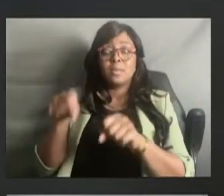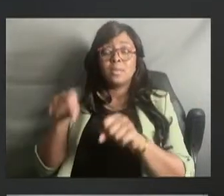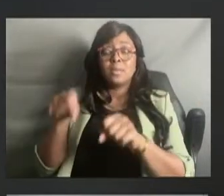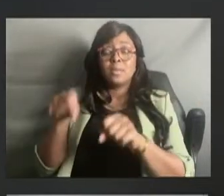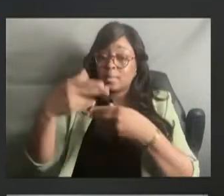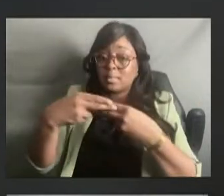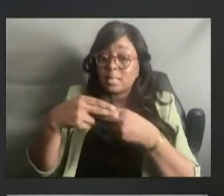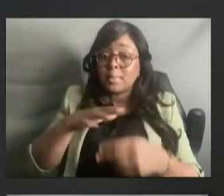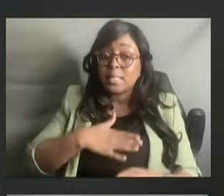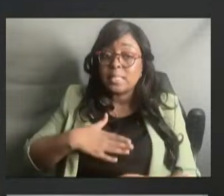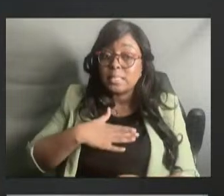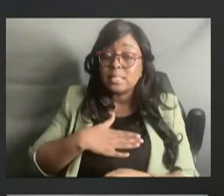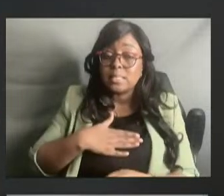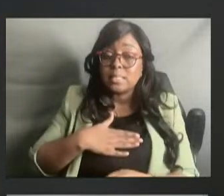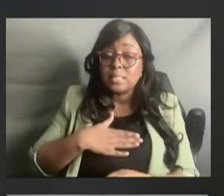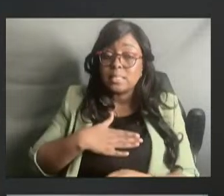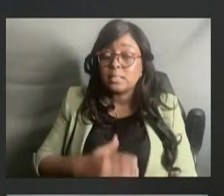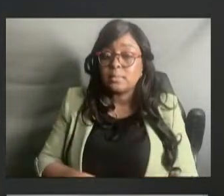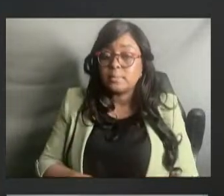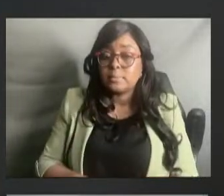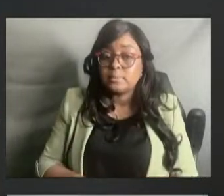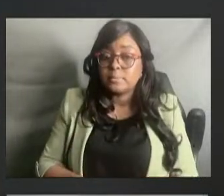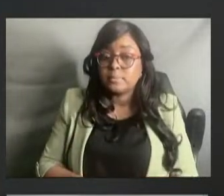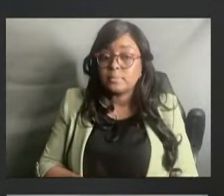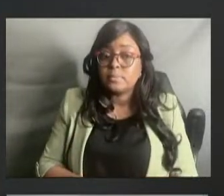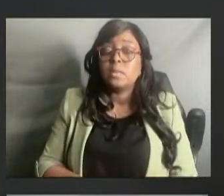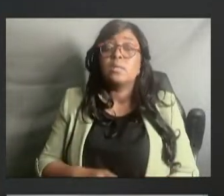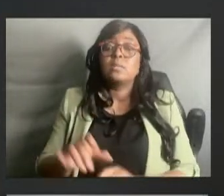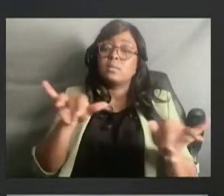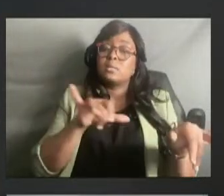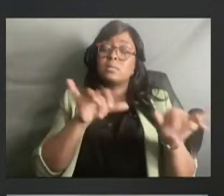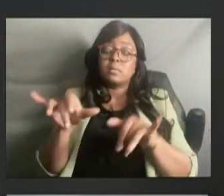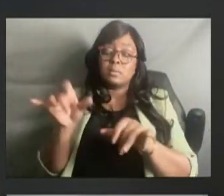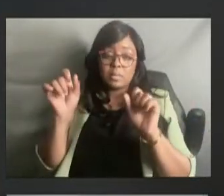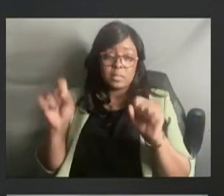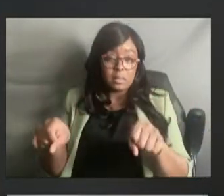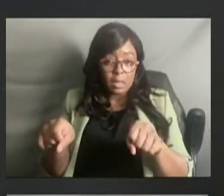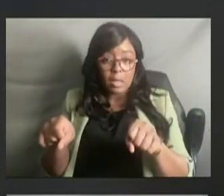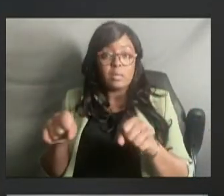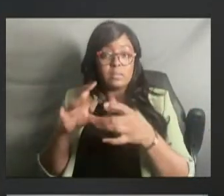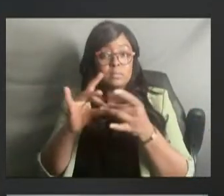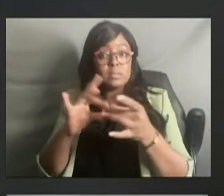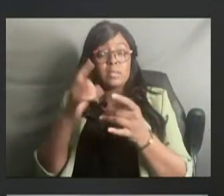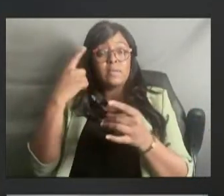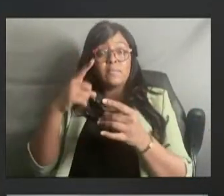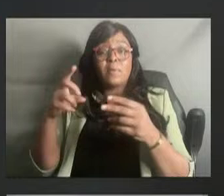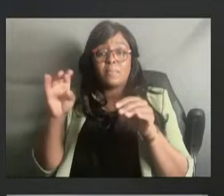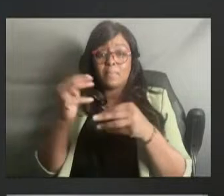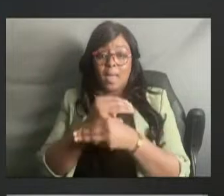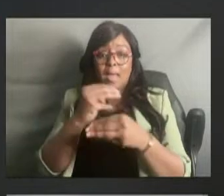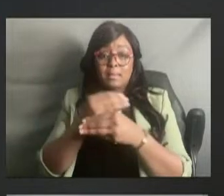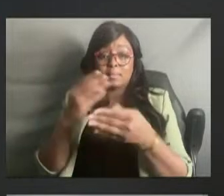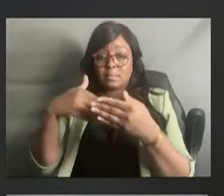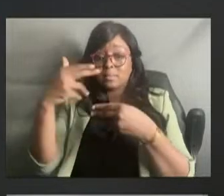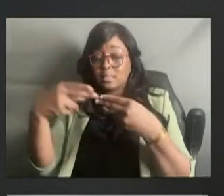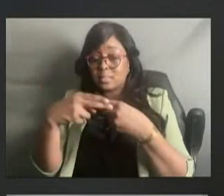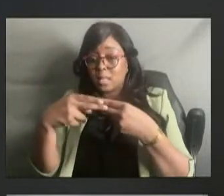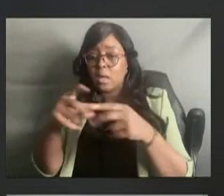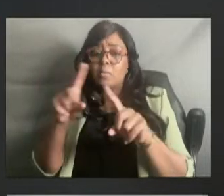disappointment. Next slide. Same can be said for next slide